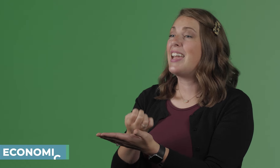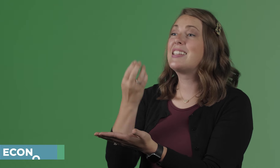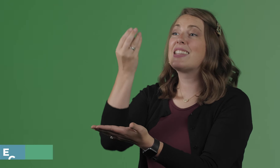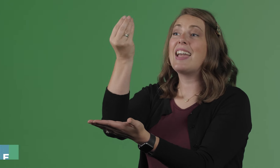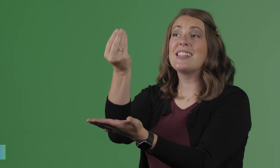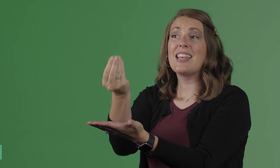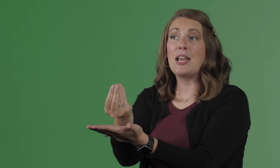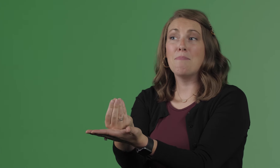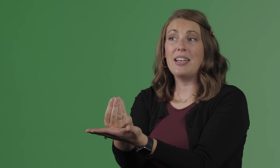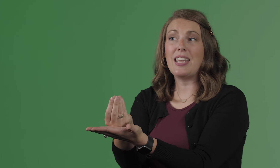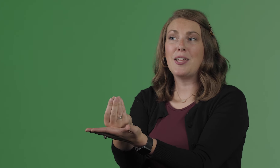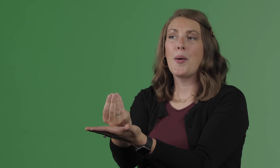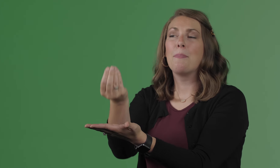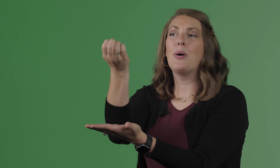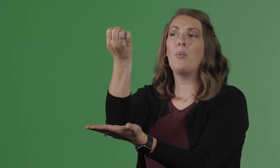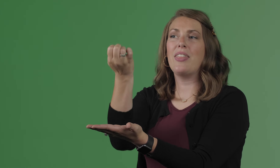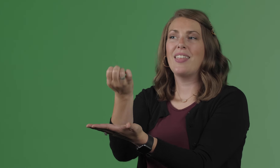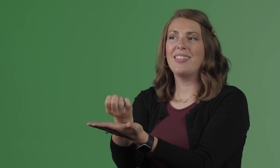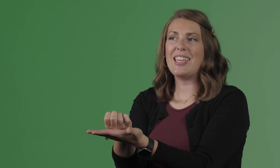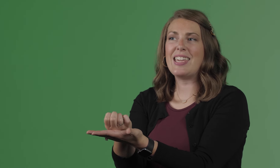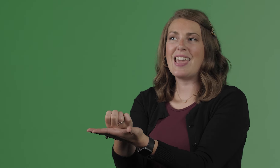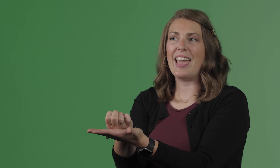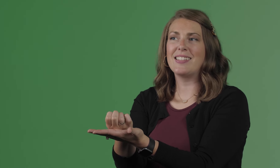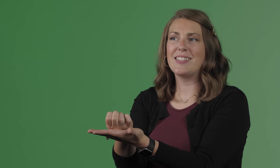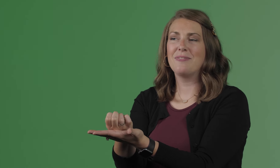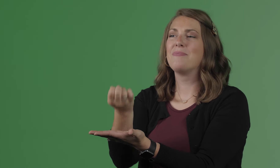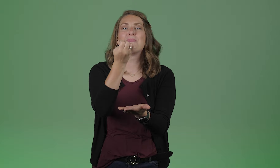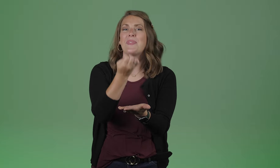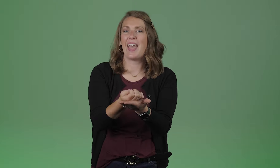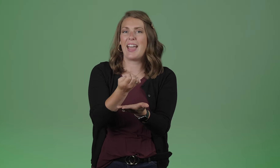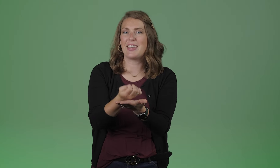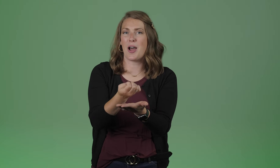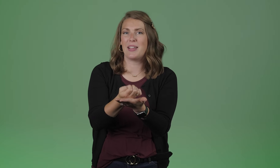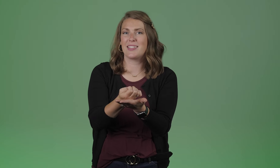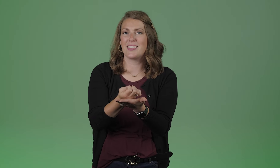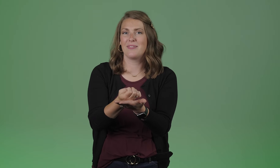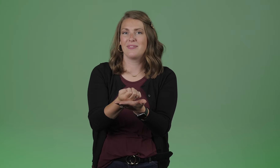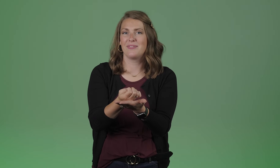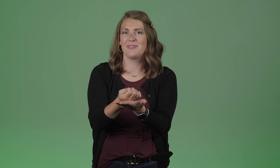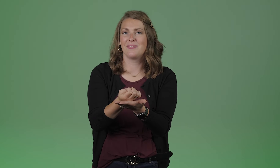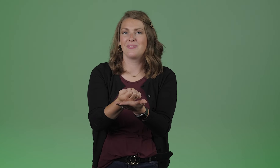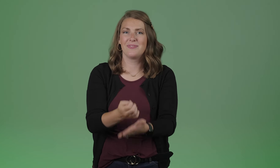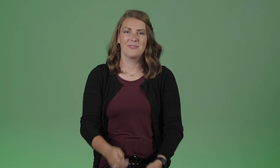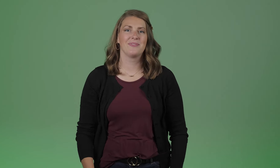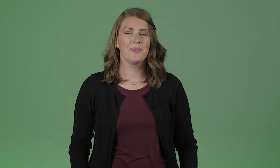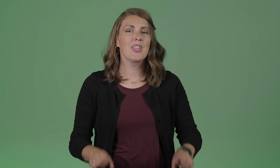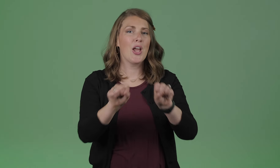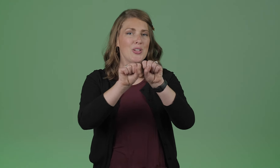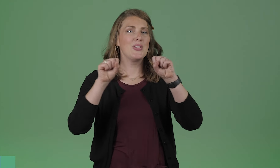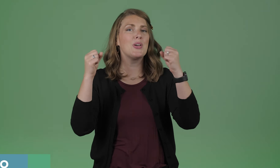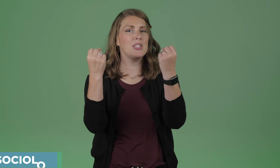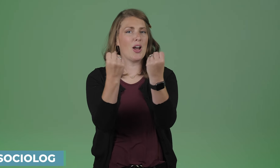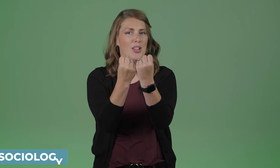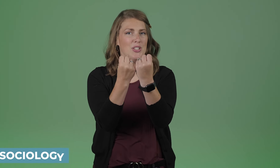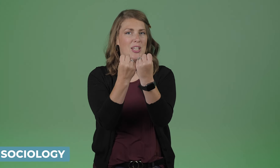It's like the sign money, but with the E-hand. ECONOMICS SOCIOLOGY